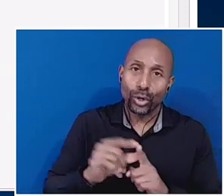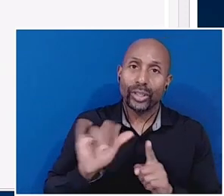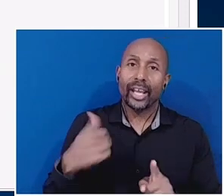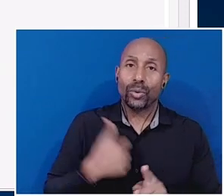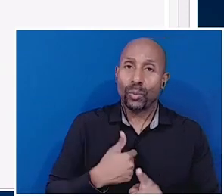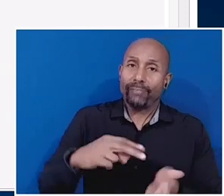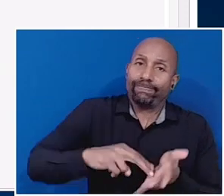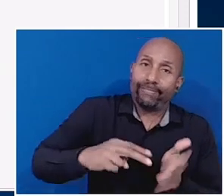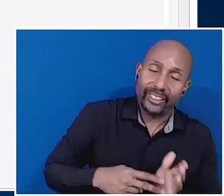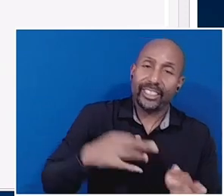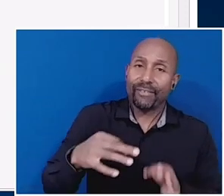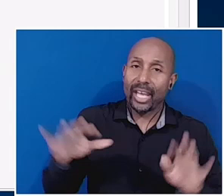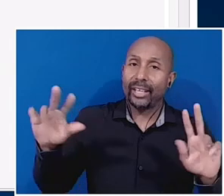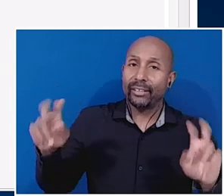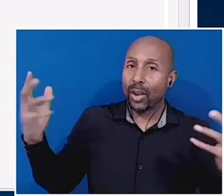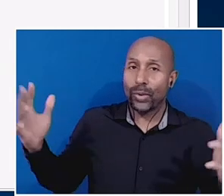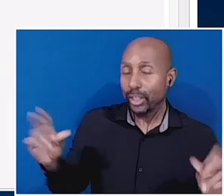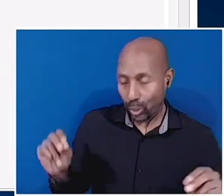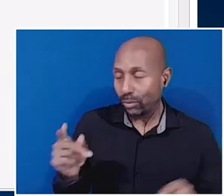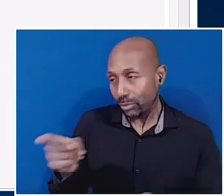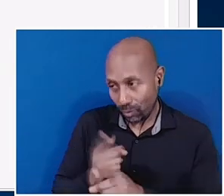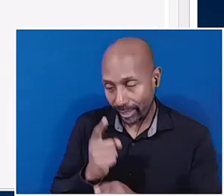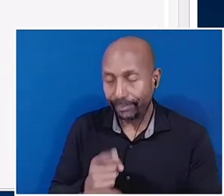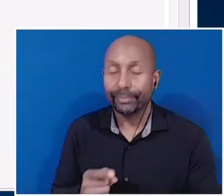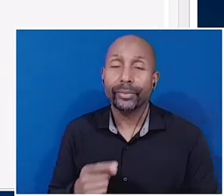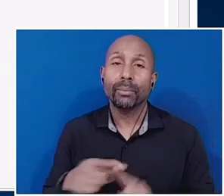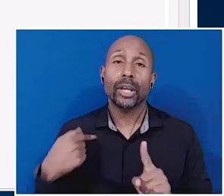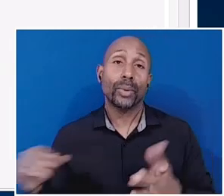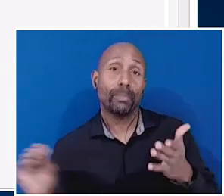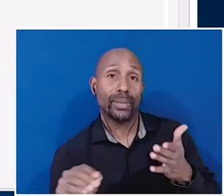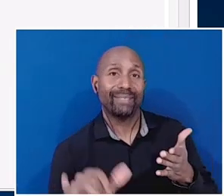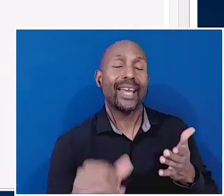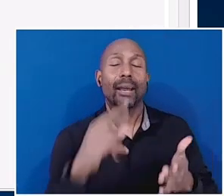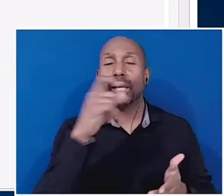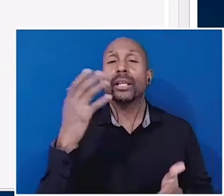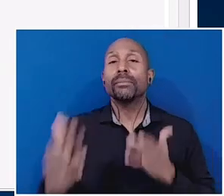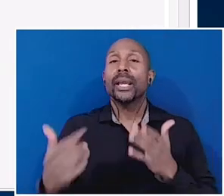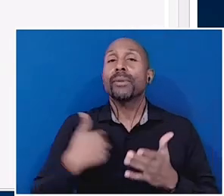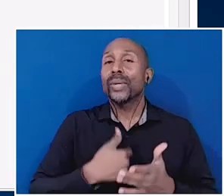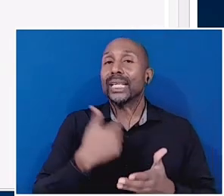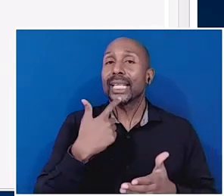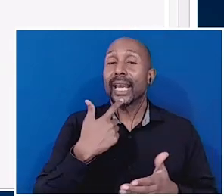list probation show cause but then another